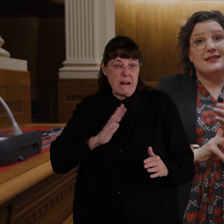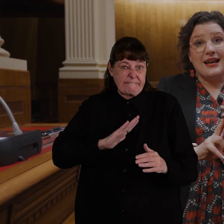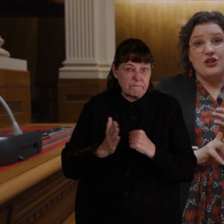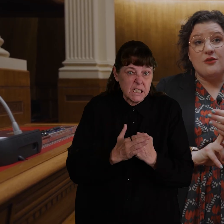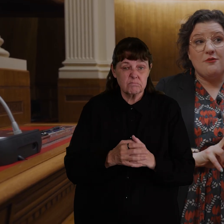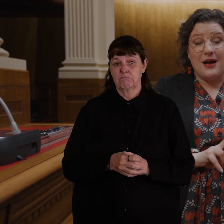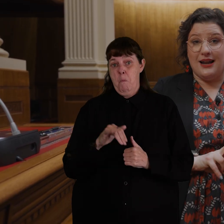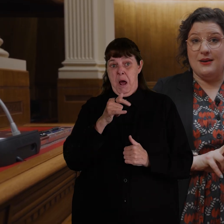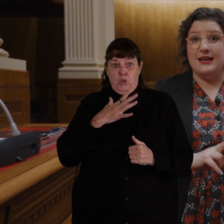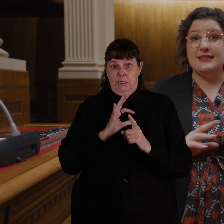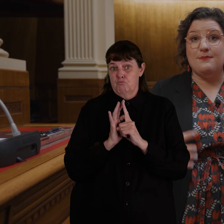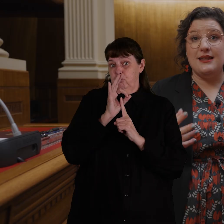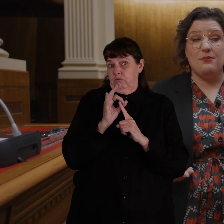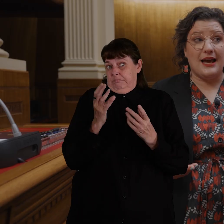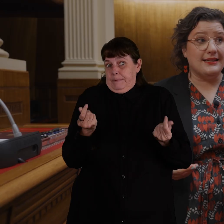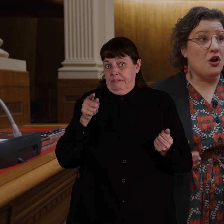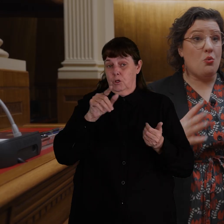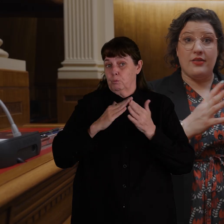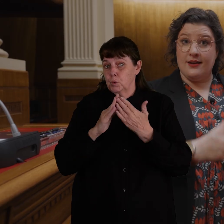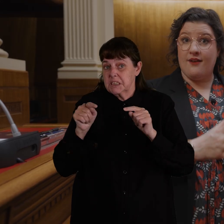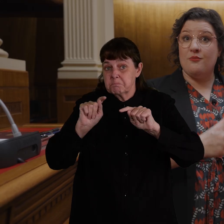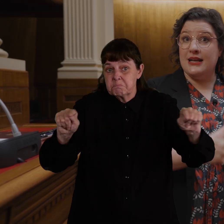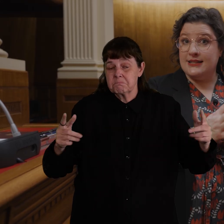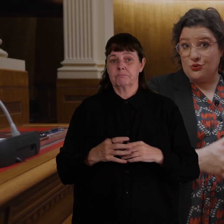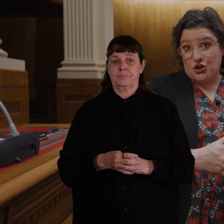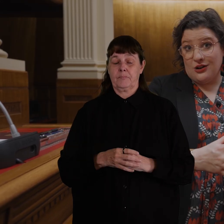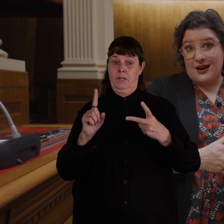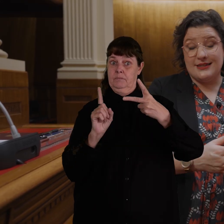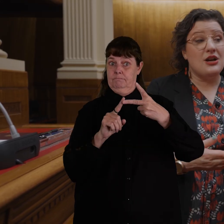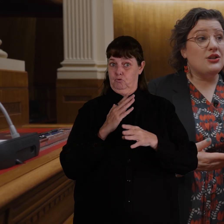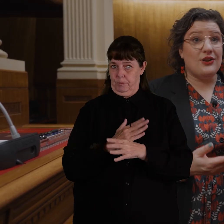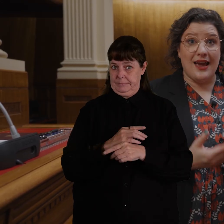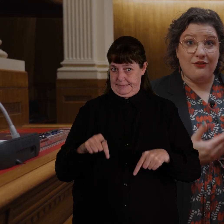The second job of Parliament is to be the place where the government is scrutinized.